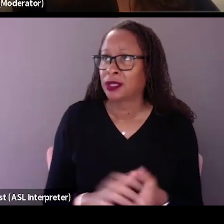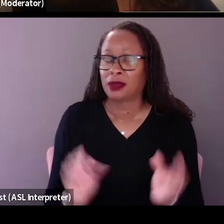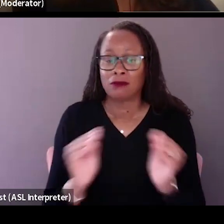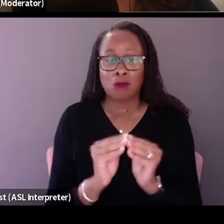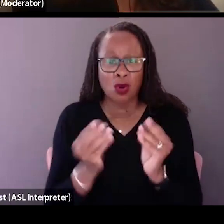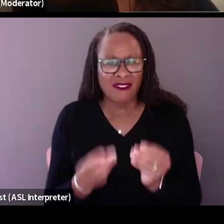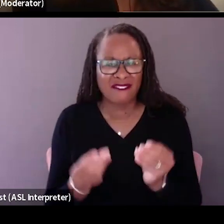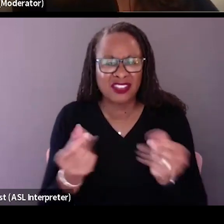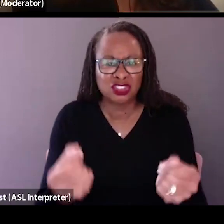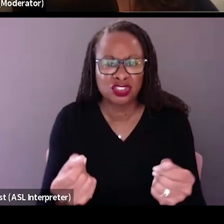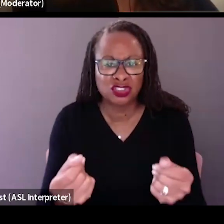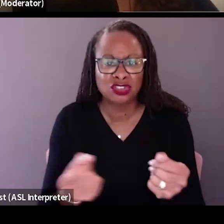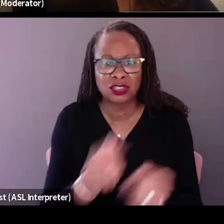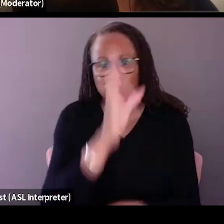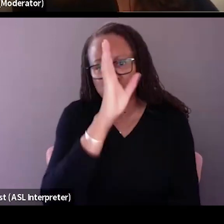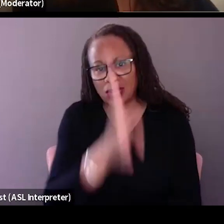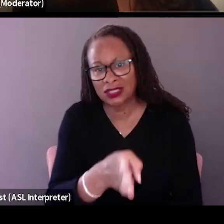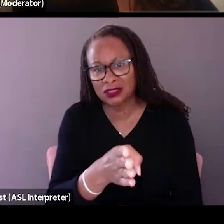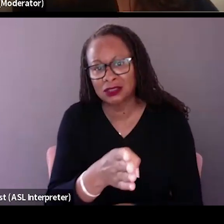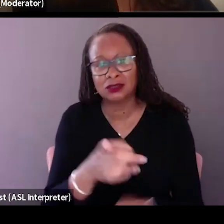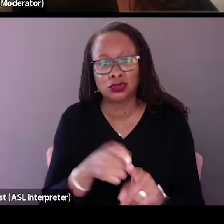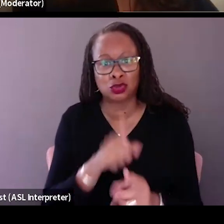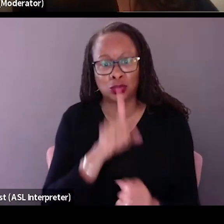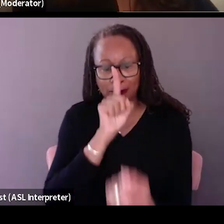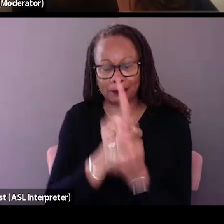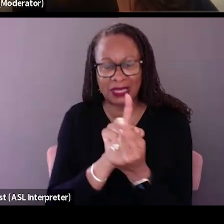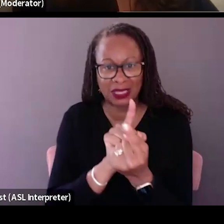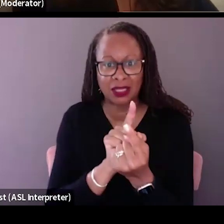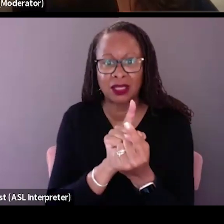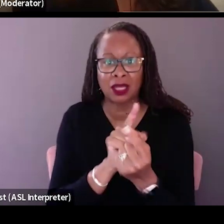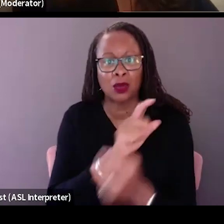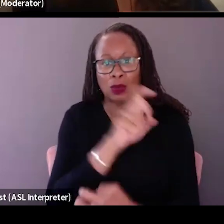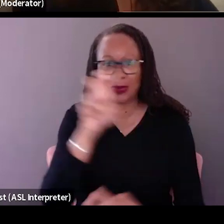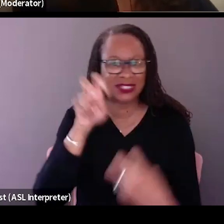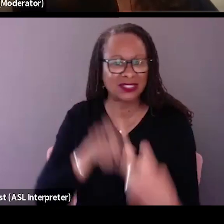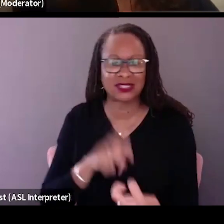and straightforward to meet them right when we're sitting down with them for the first time